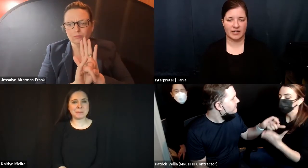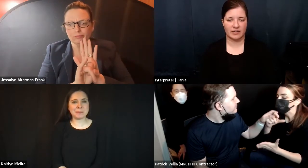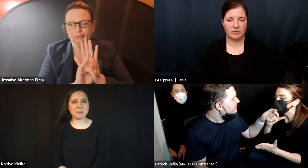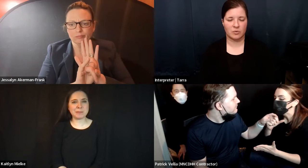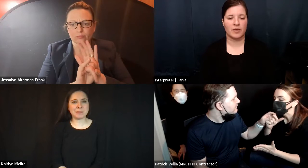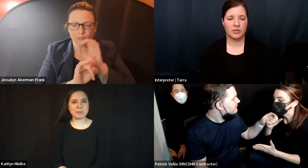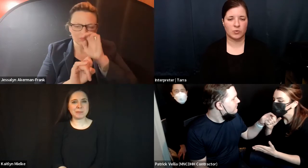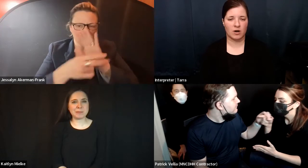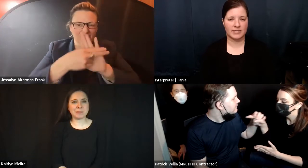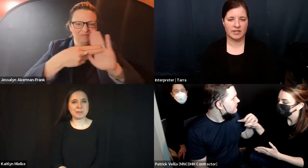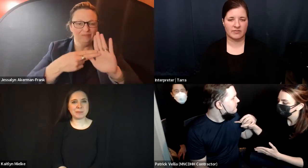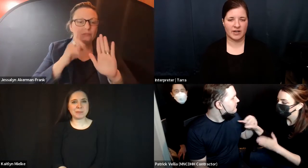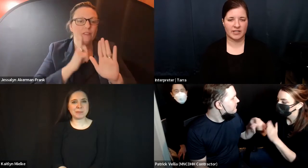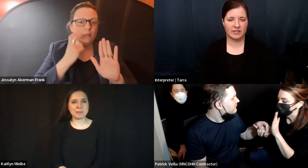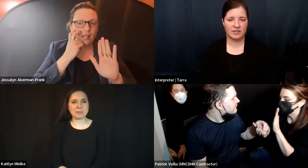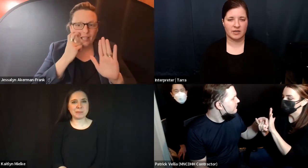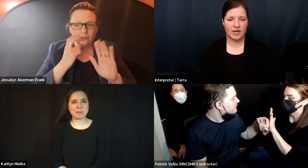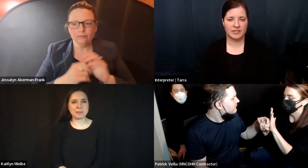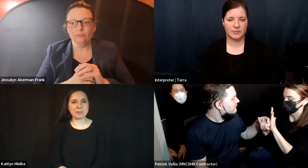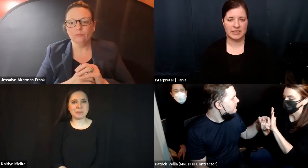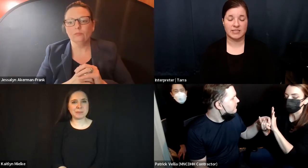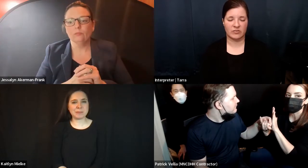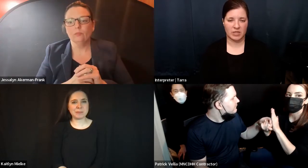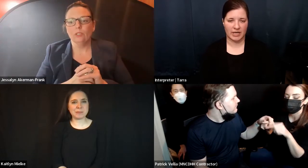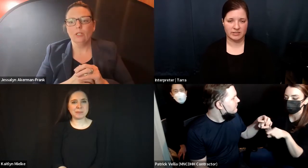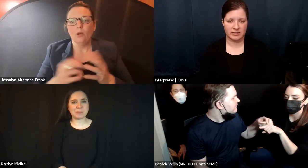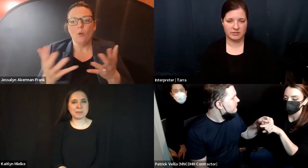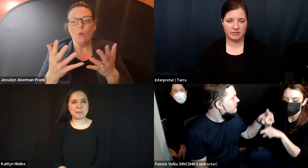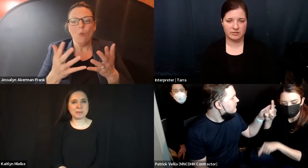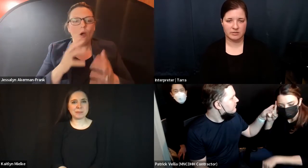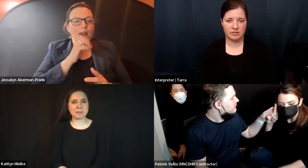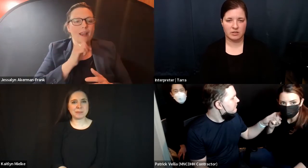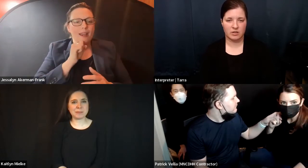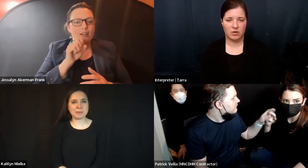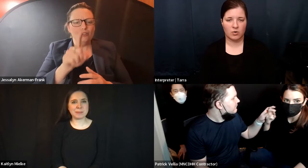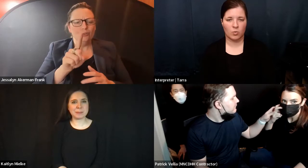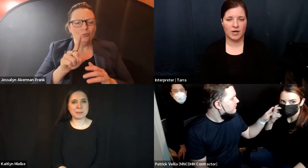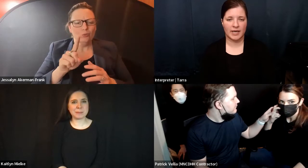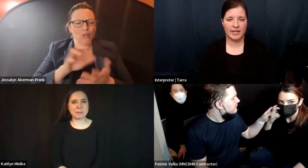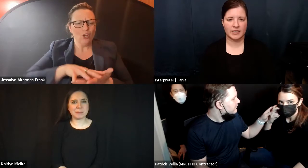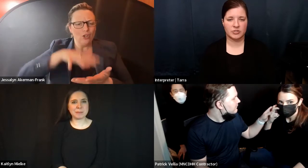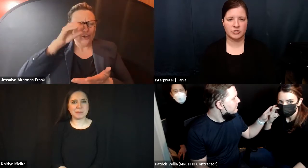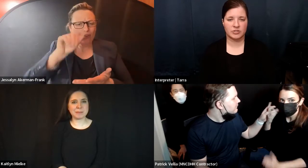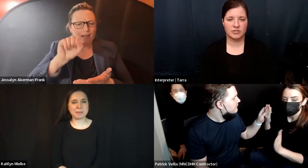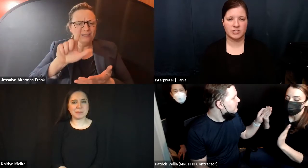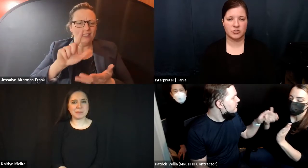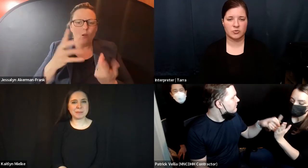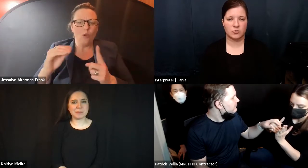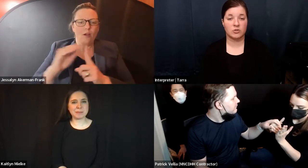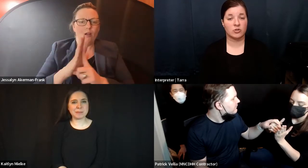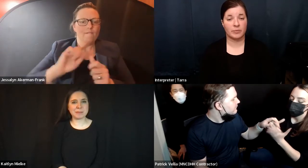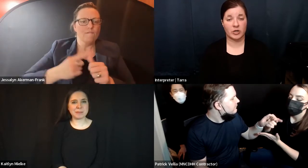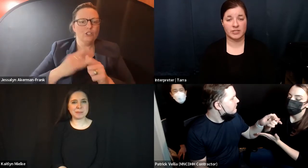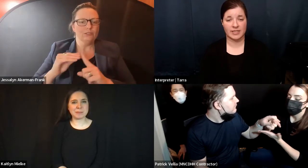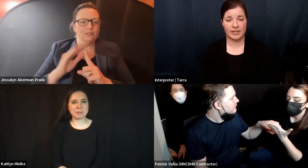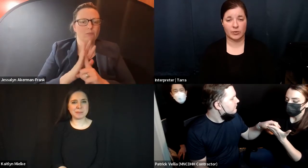[ Overlapping conversation ]